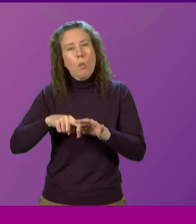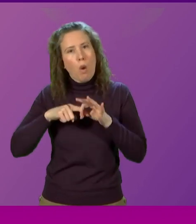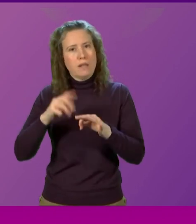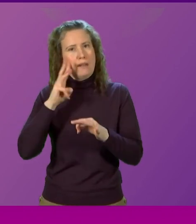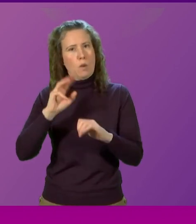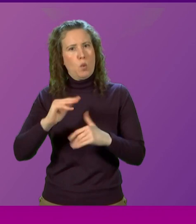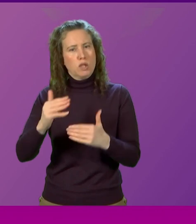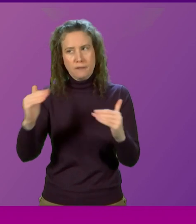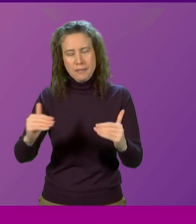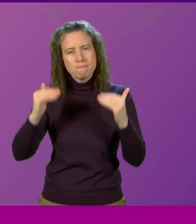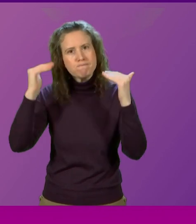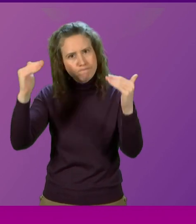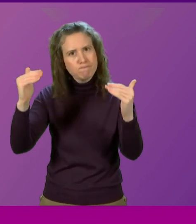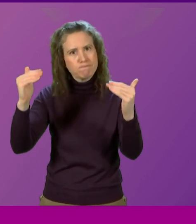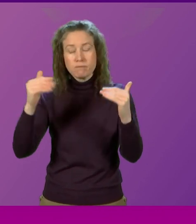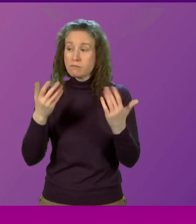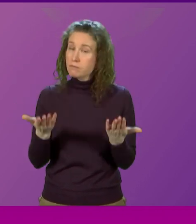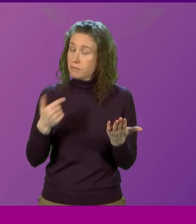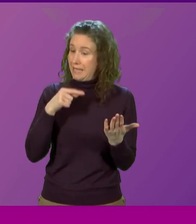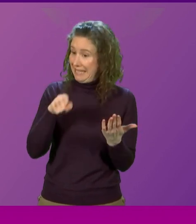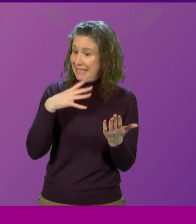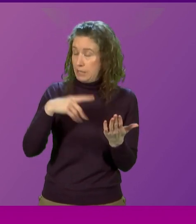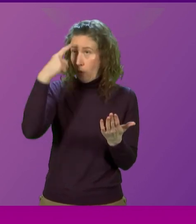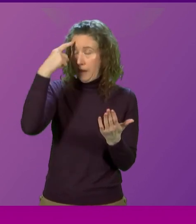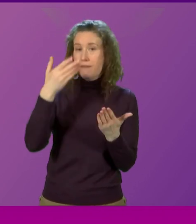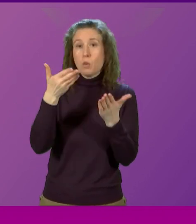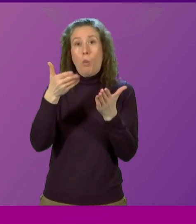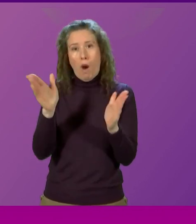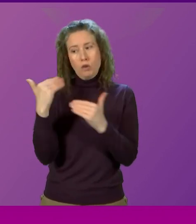is high, and it is mindful of its wider obligations to the environment.